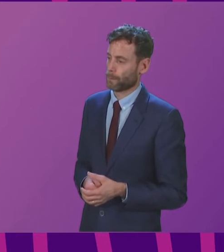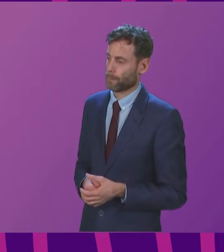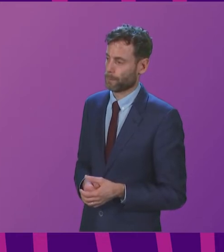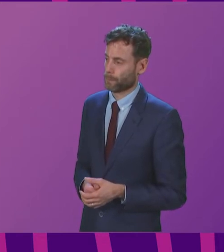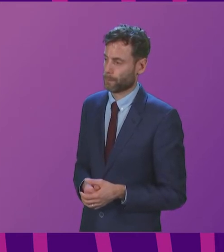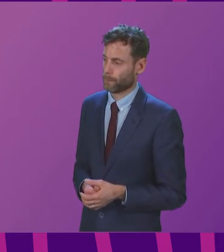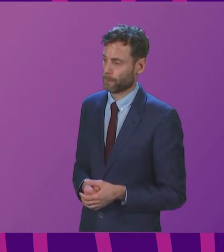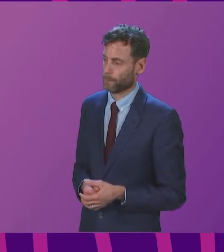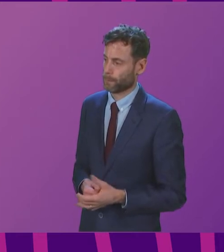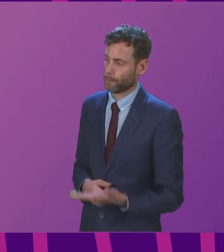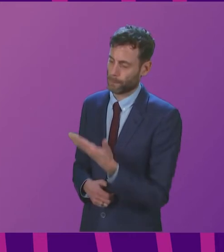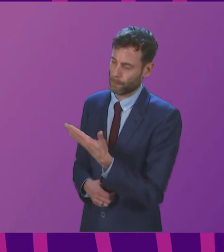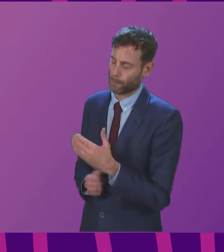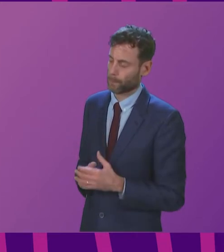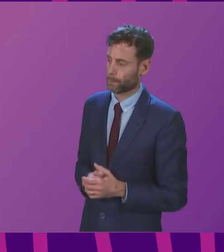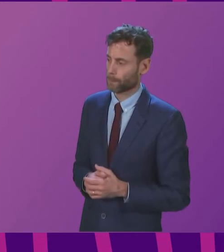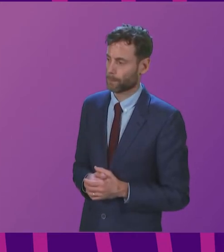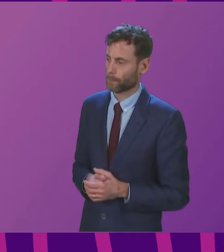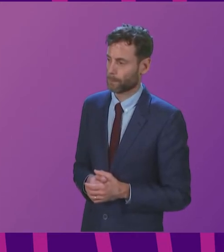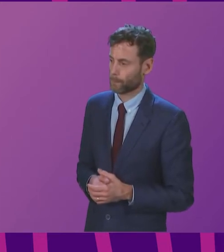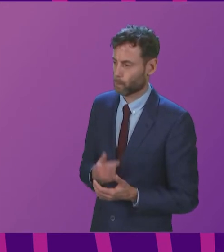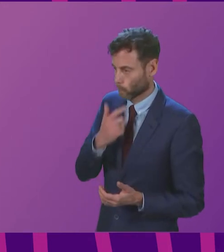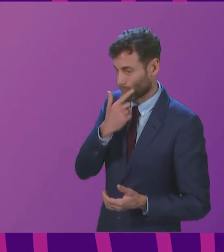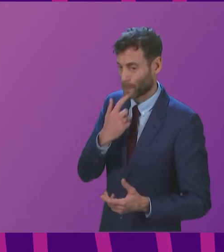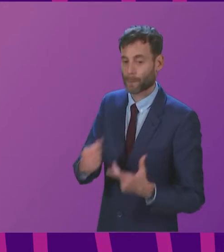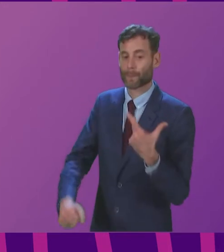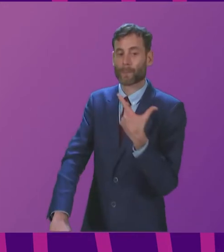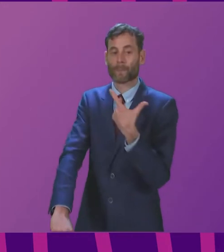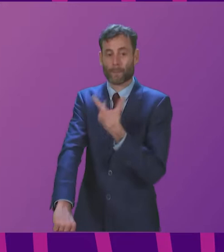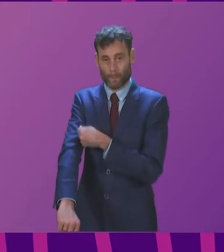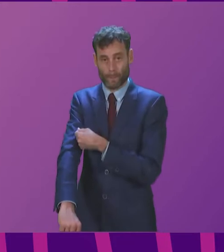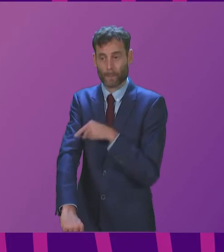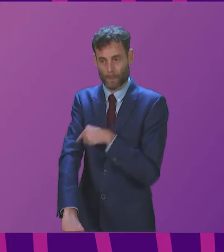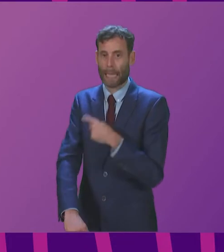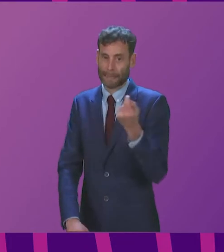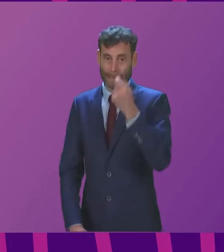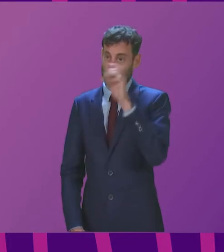It is clear that the vaccination programme has been very successful. Last week,